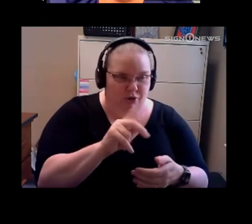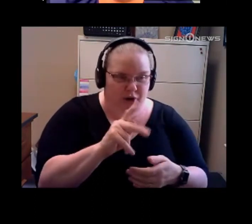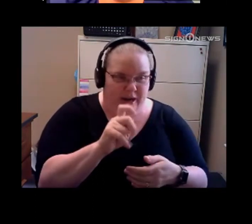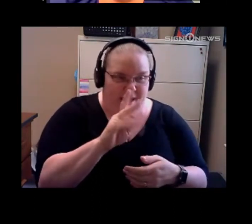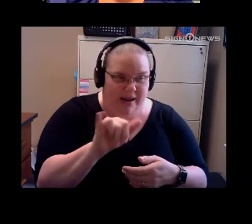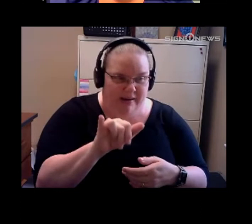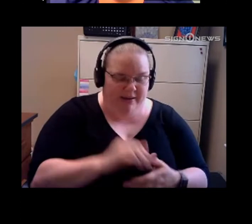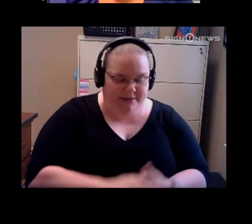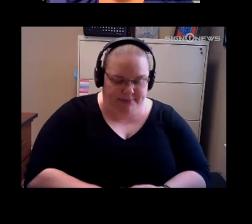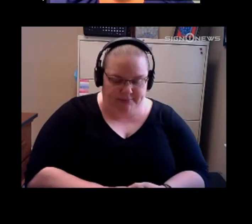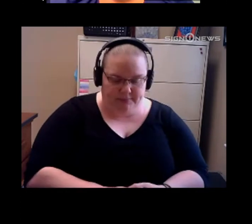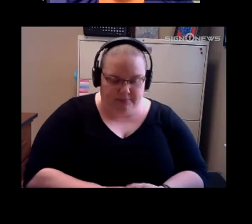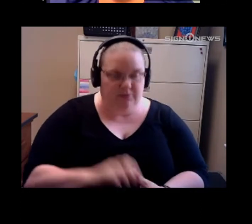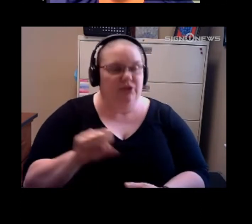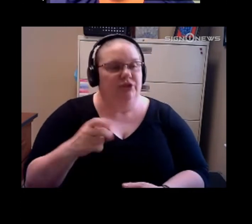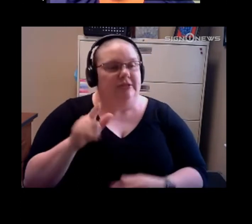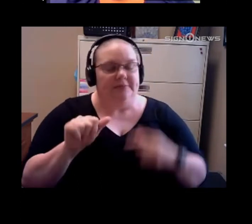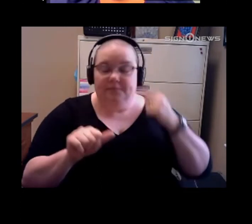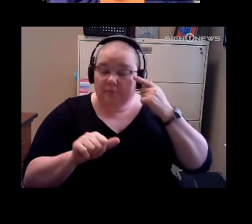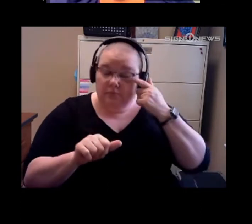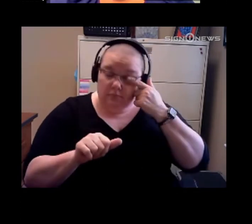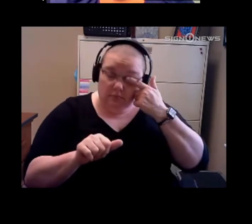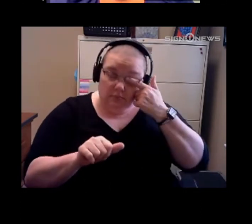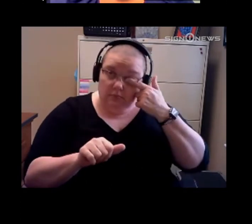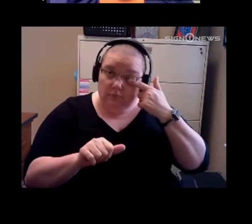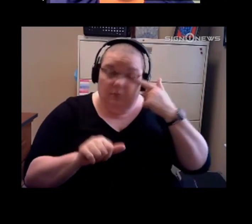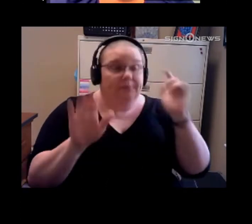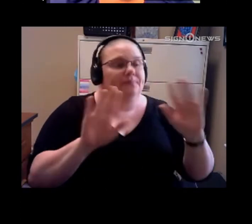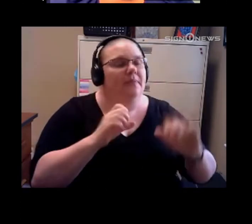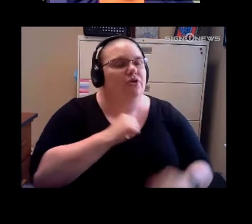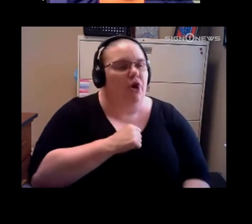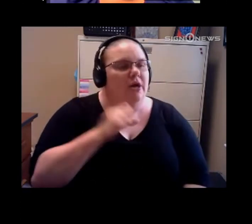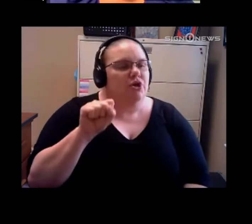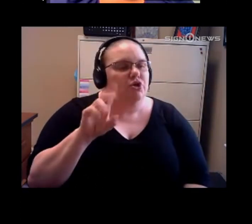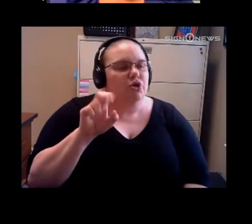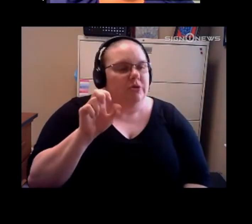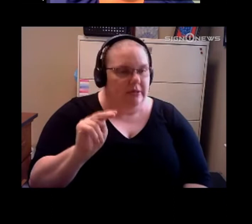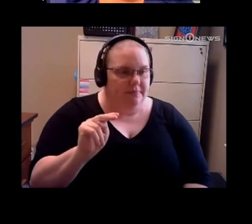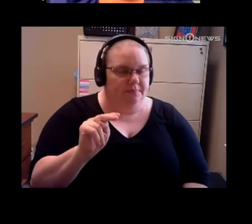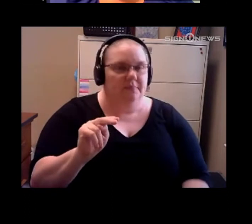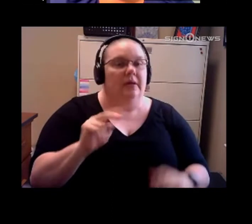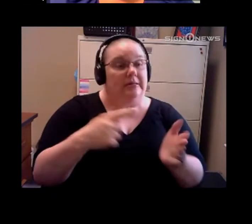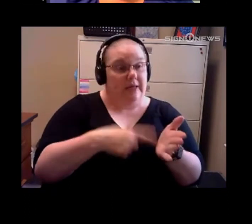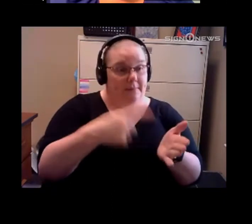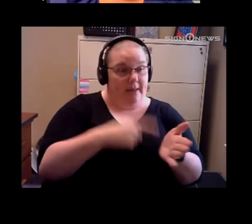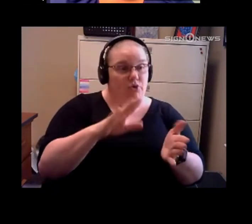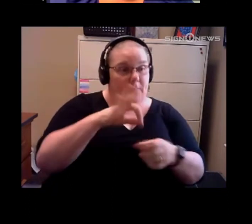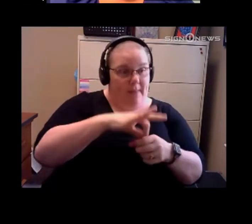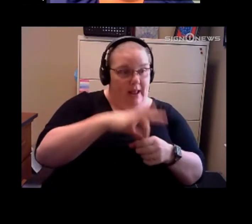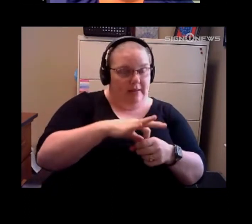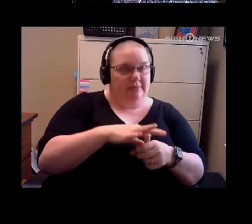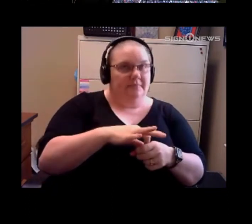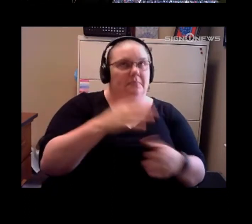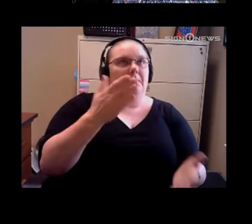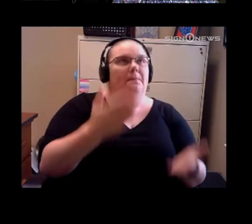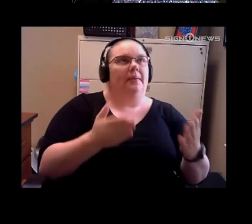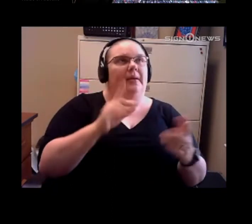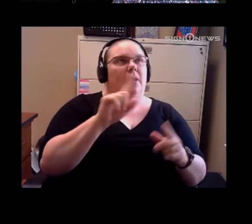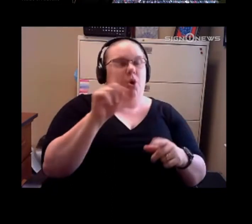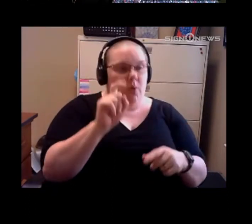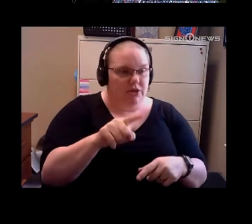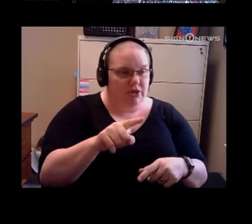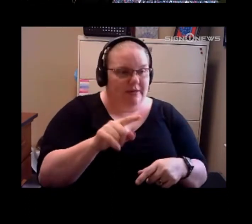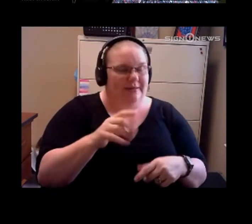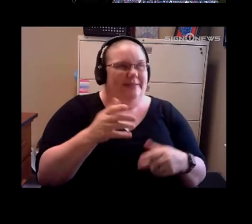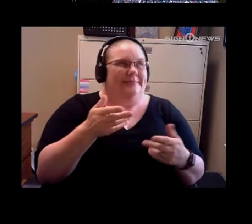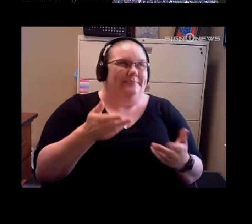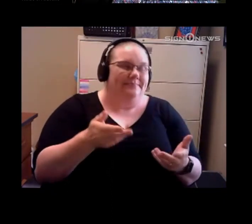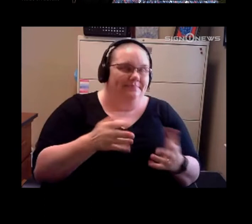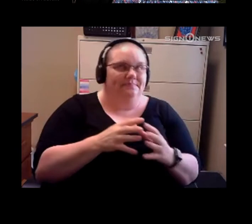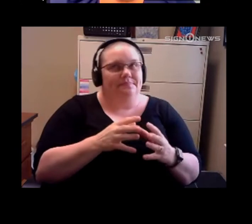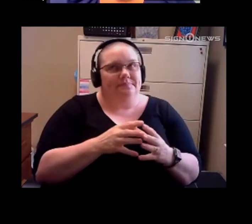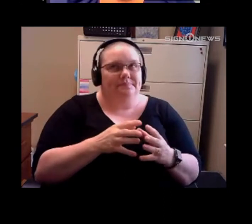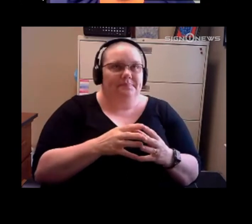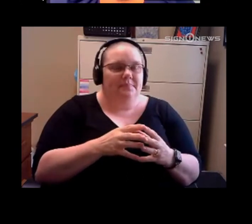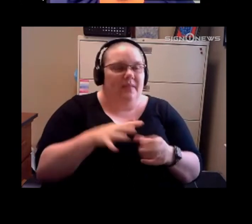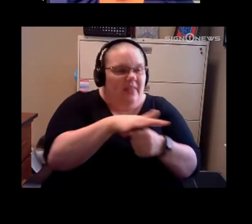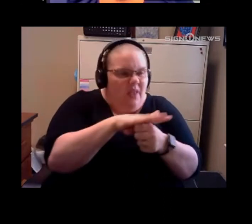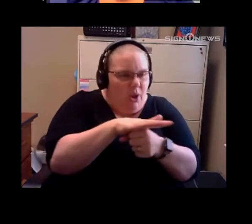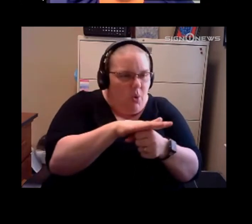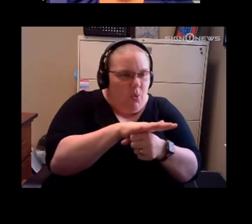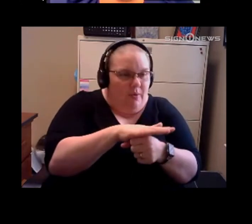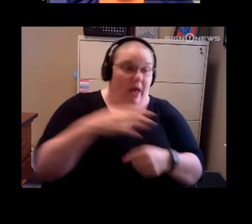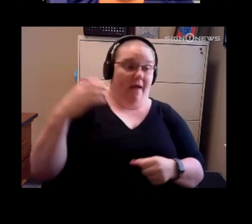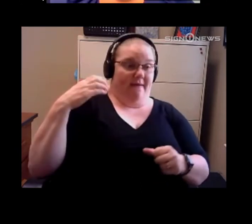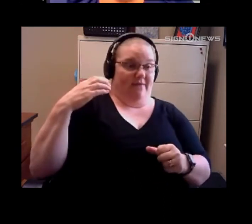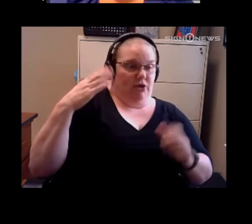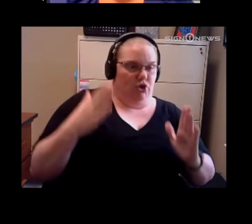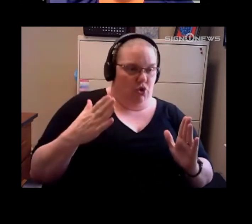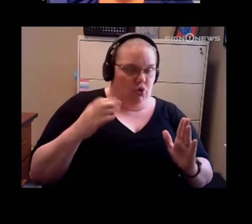there might be a question that the local officials or the state officials want your opinion on